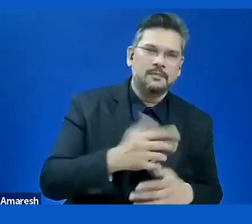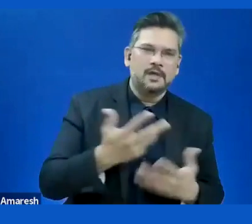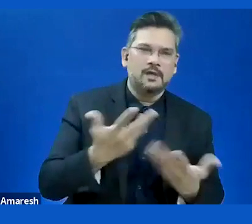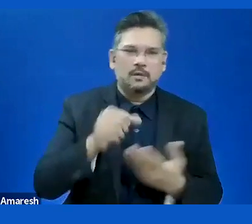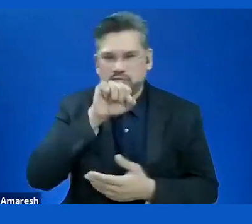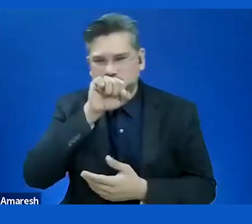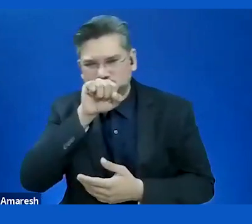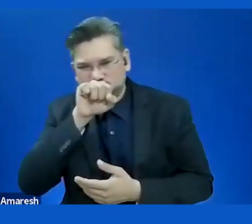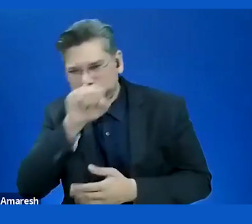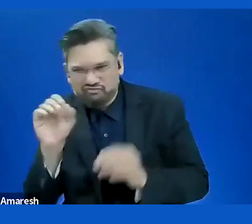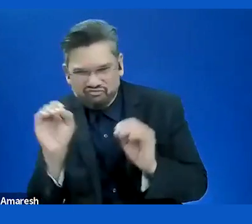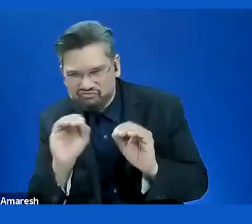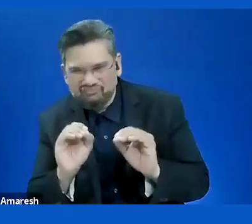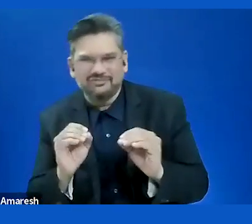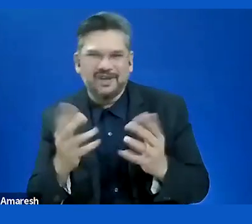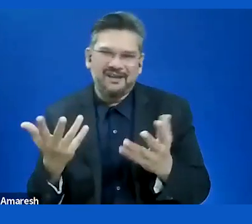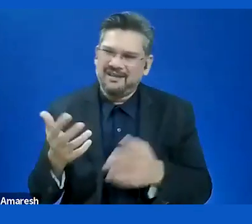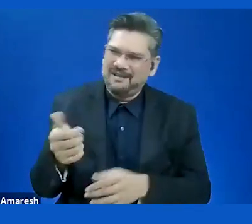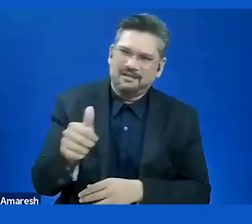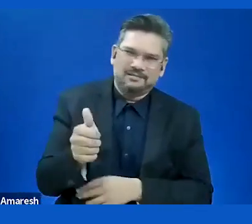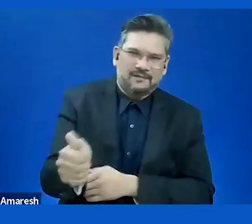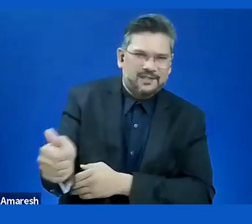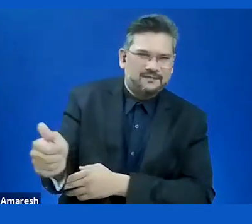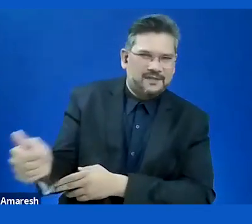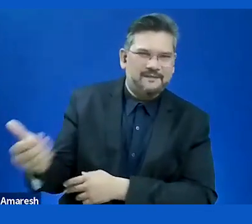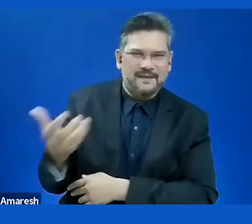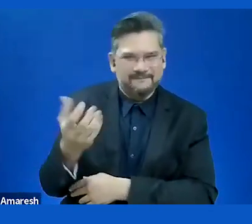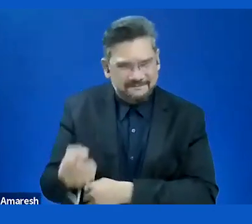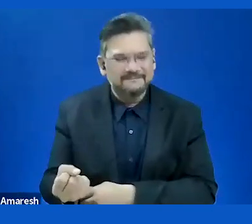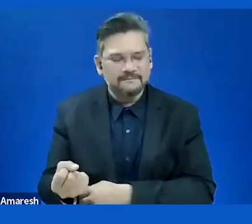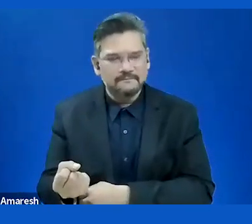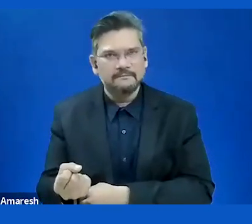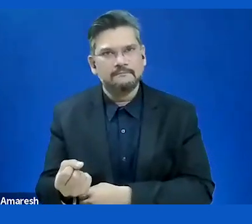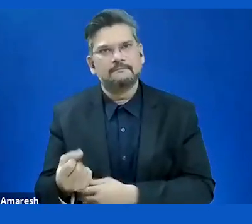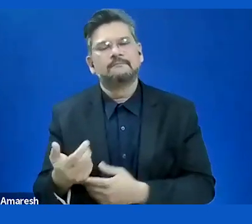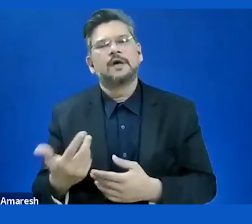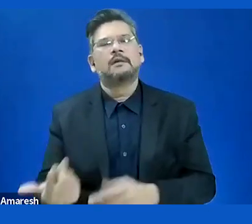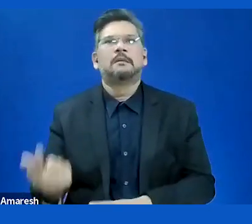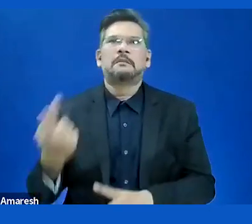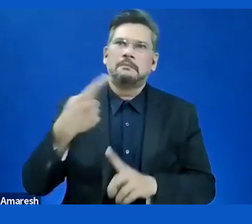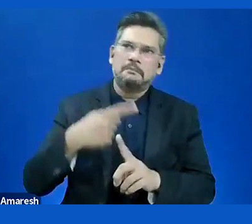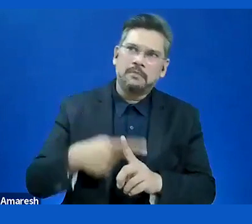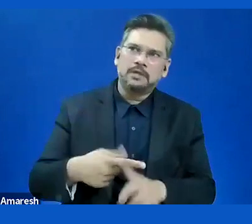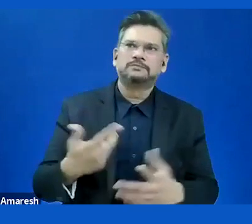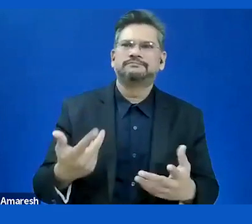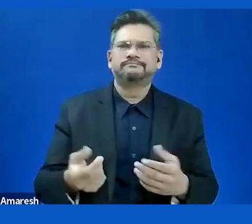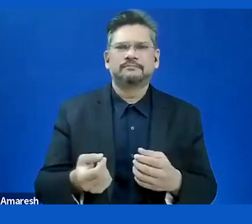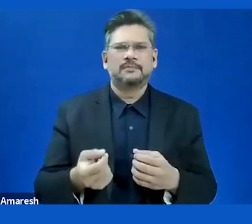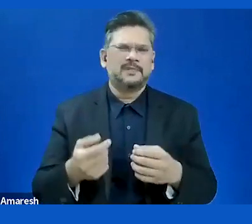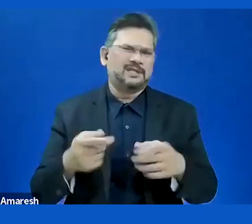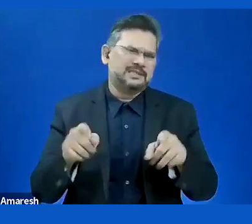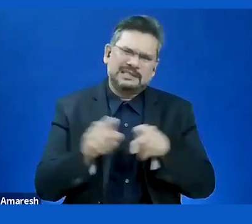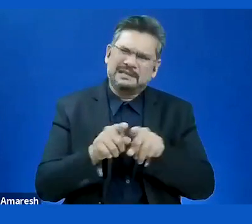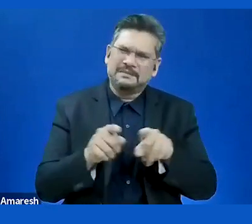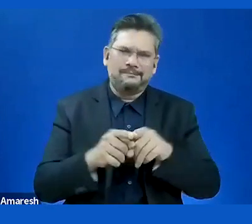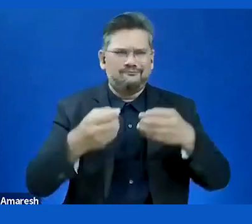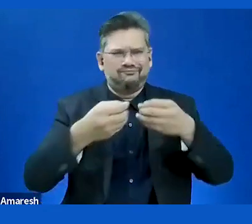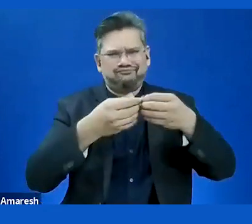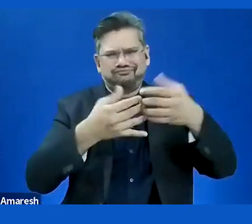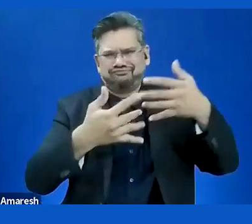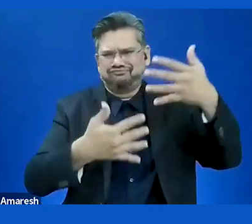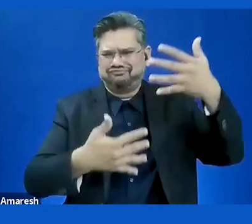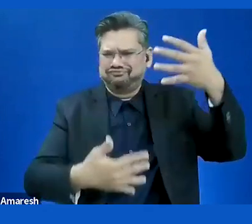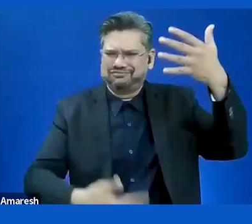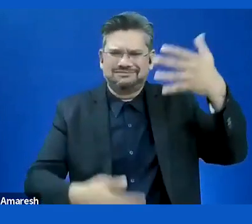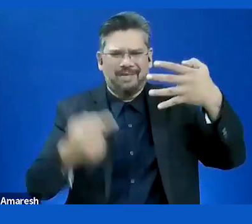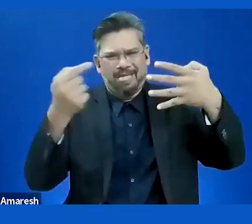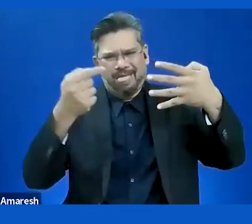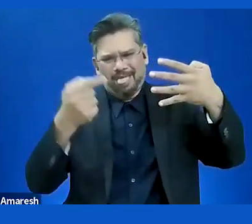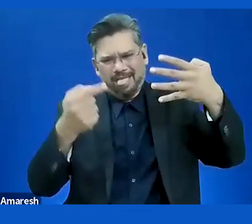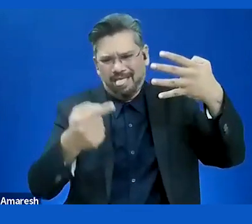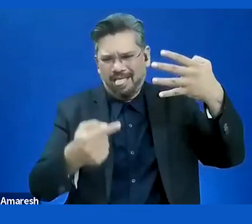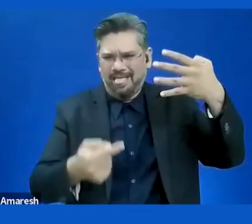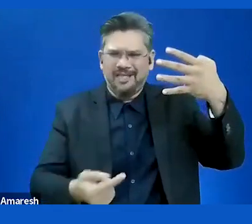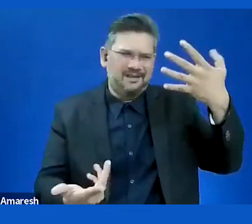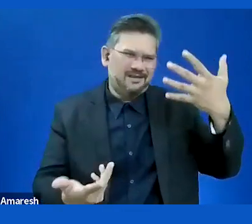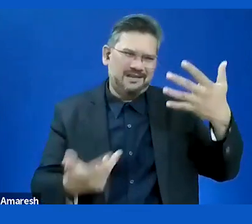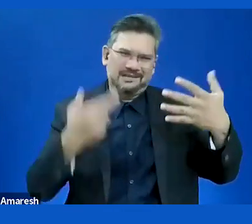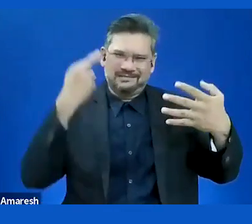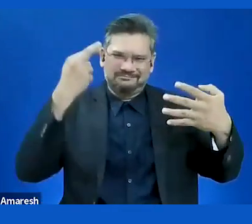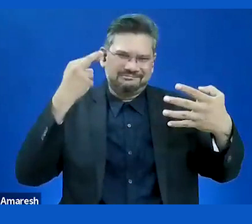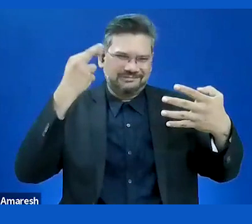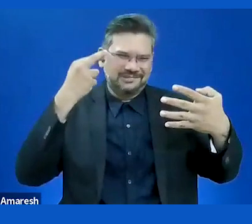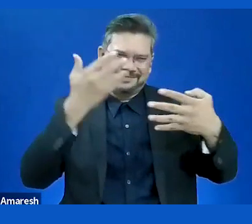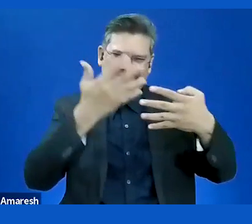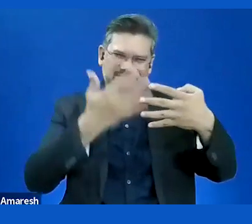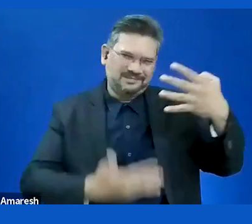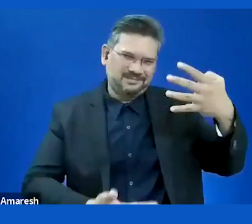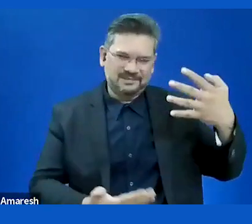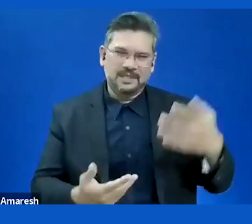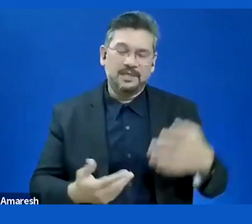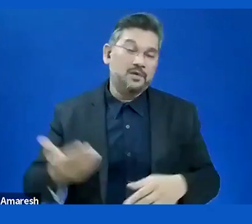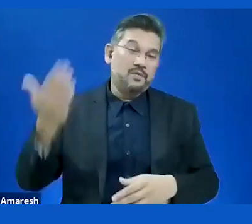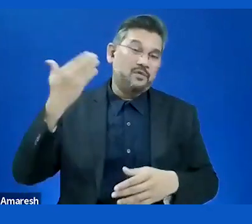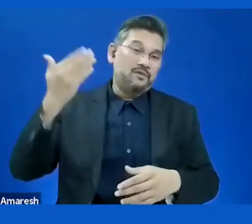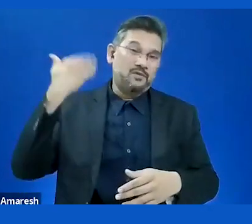there will be -- there are so many factors that can make -- when we had groups, they show that,